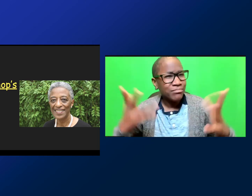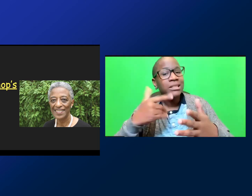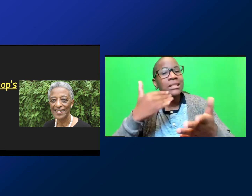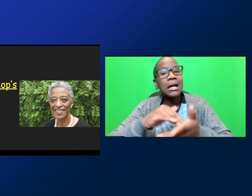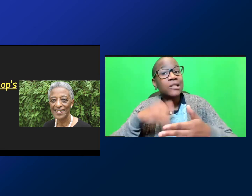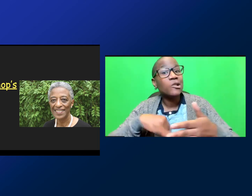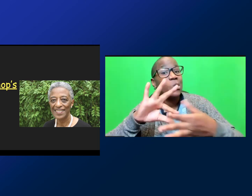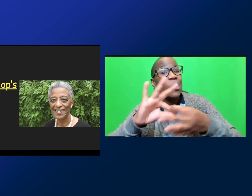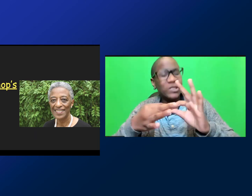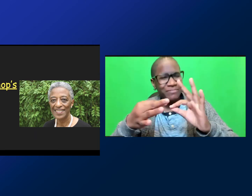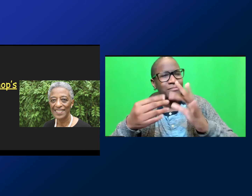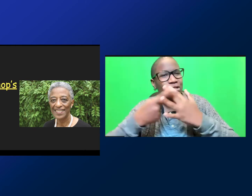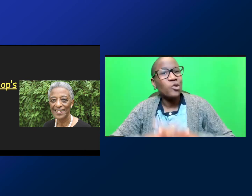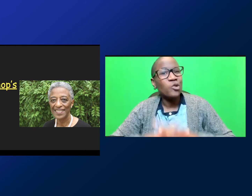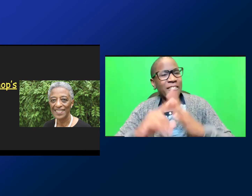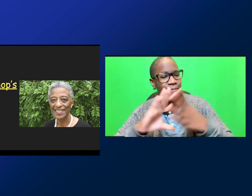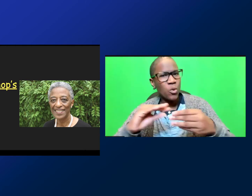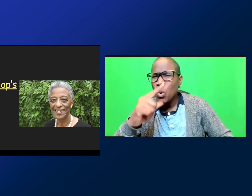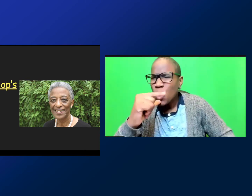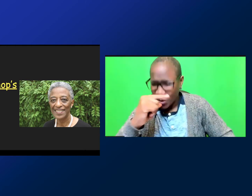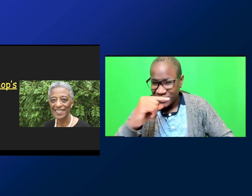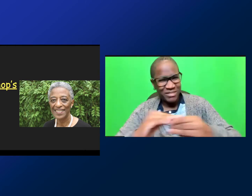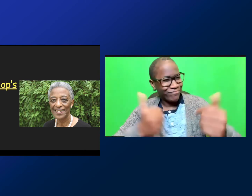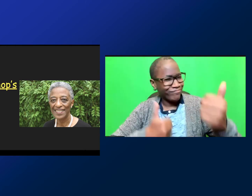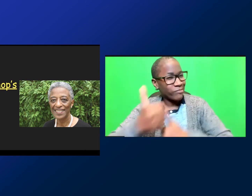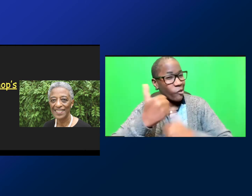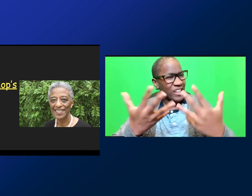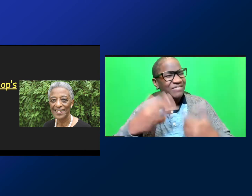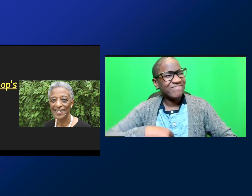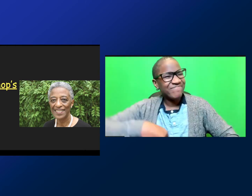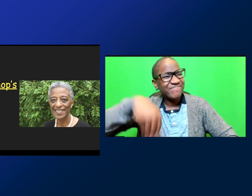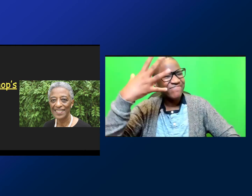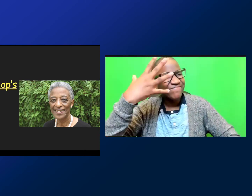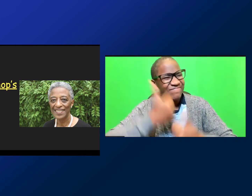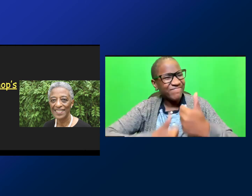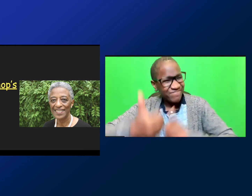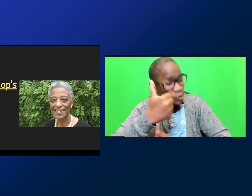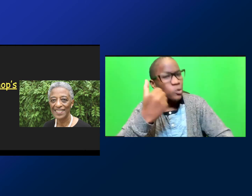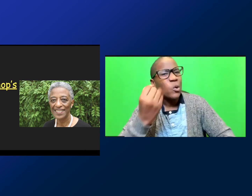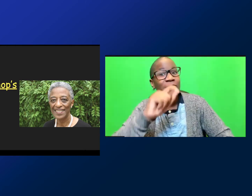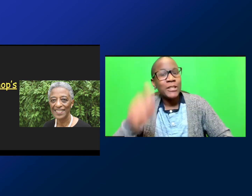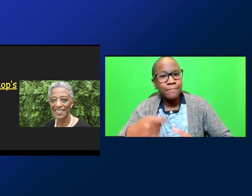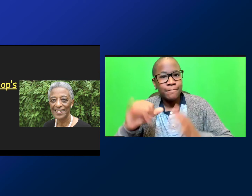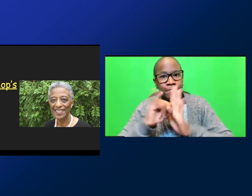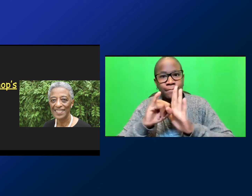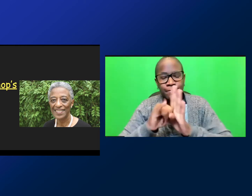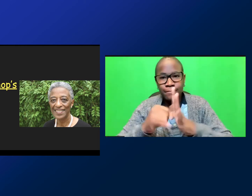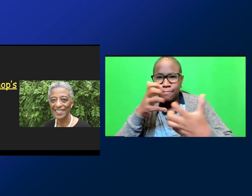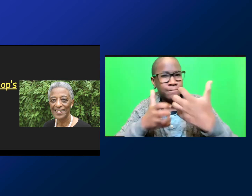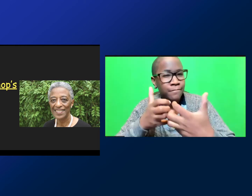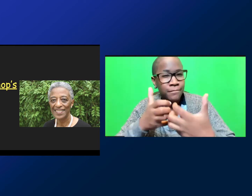then white students so often when we look at stories we will see that white's whiteness